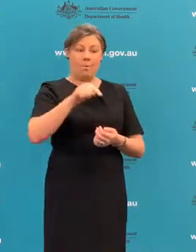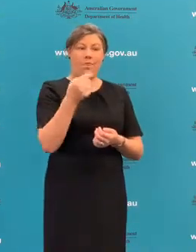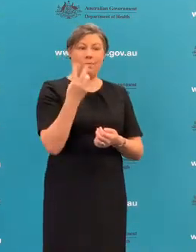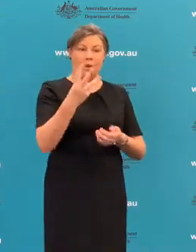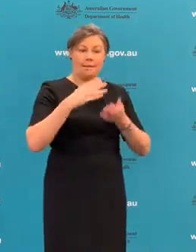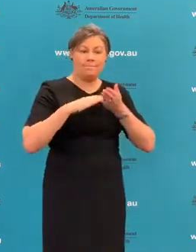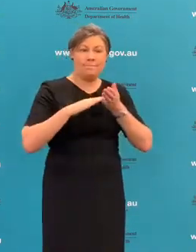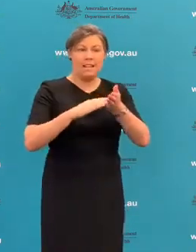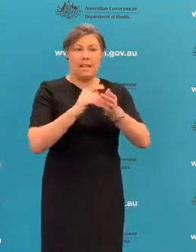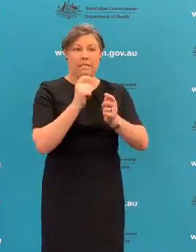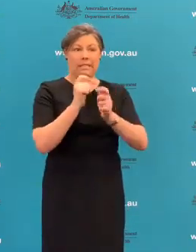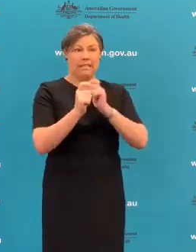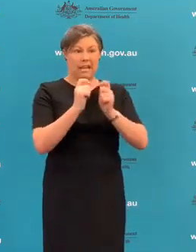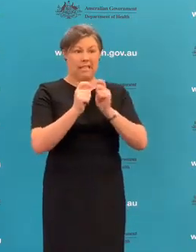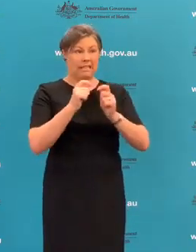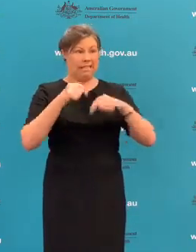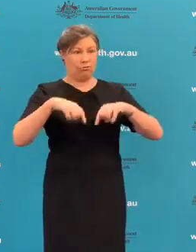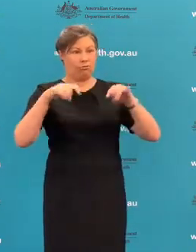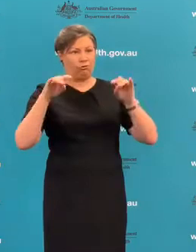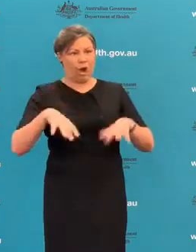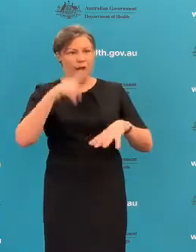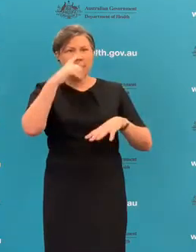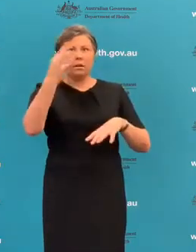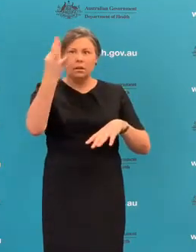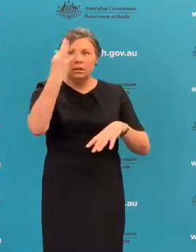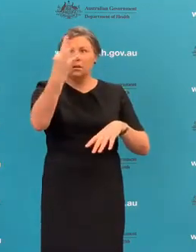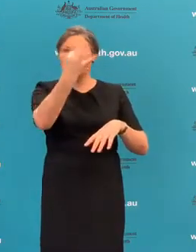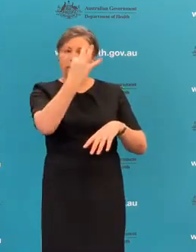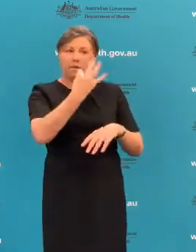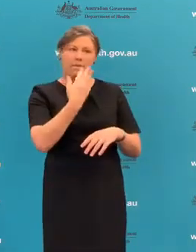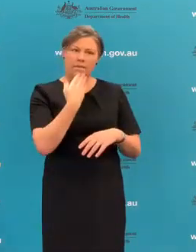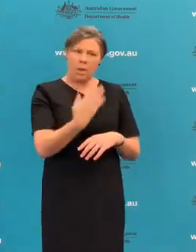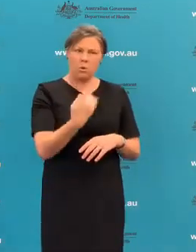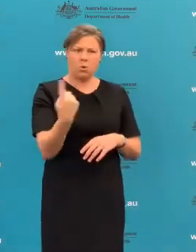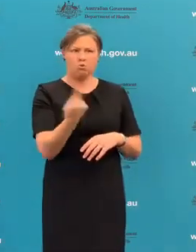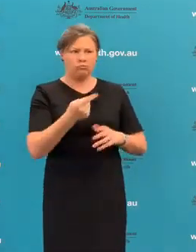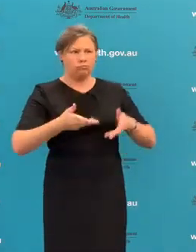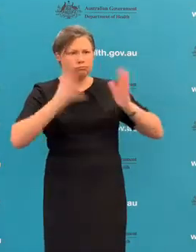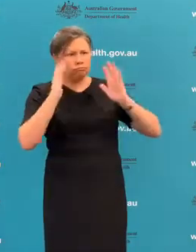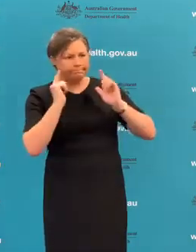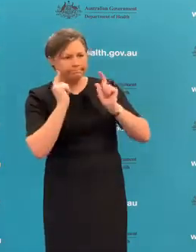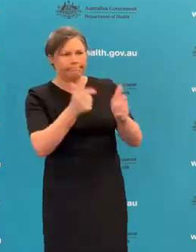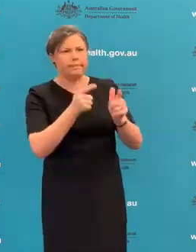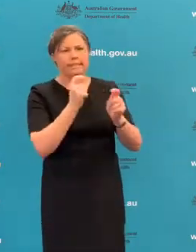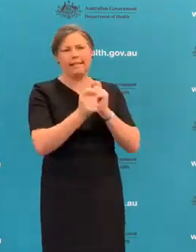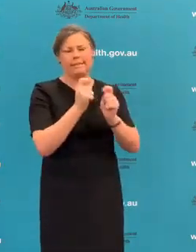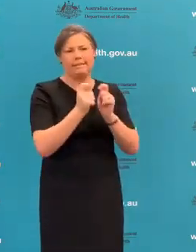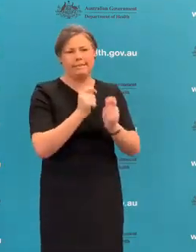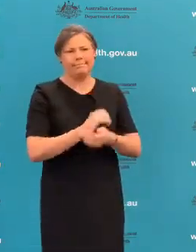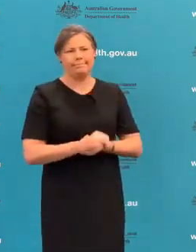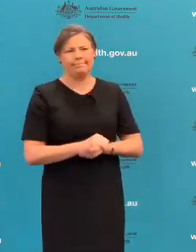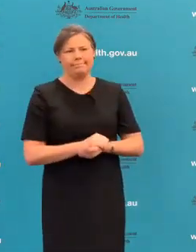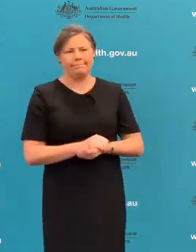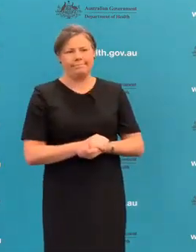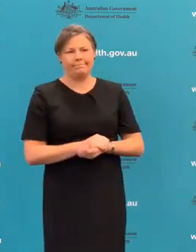now been carried out in Australia and we thank everybody who has been attending for testing. Normally this is the peak time of the